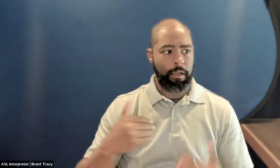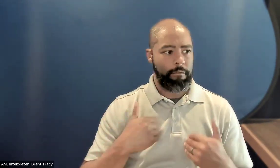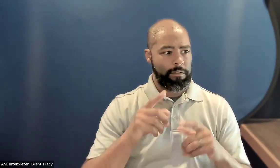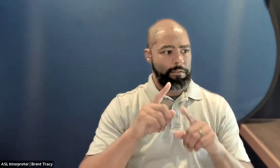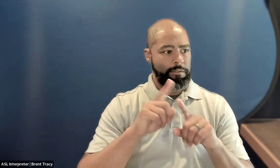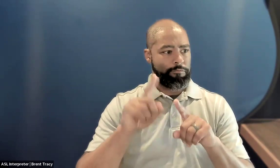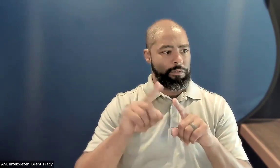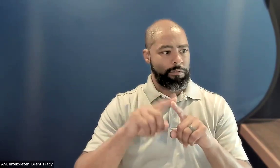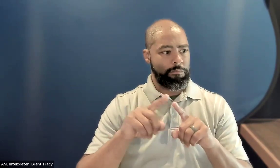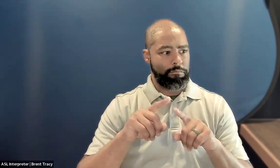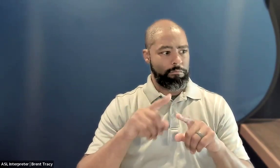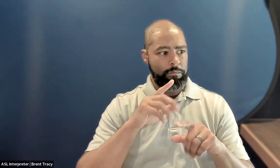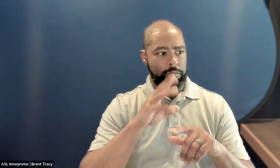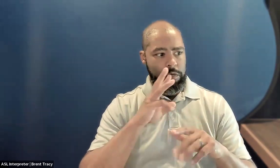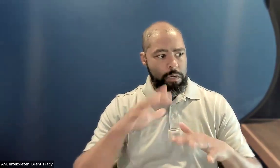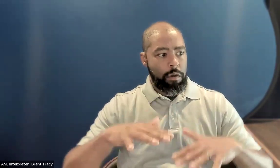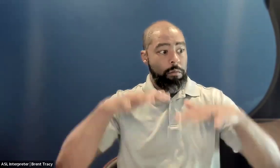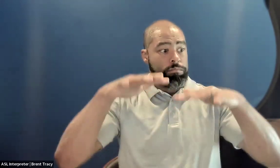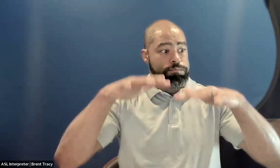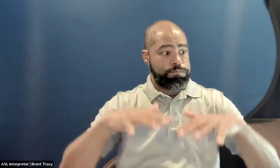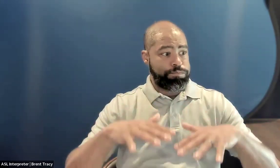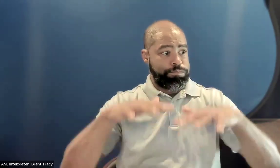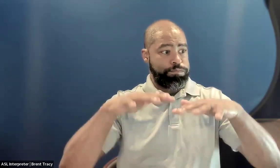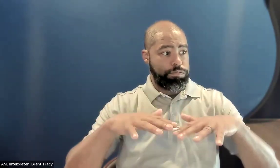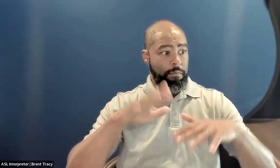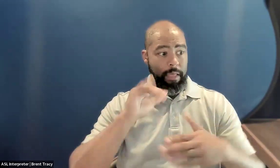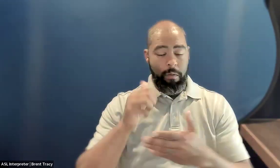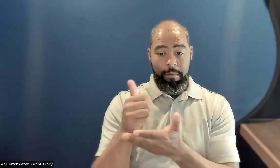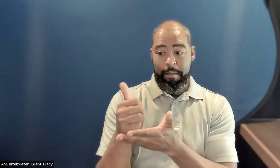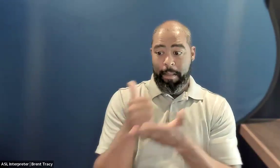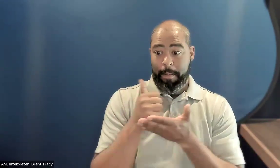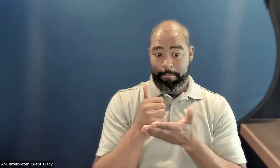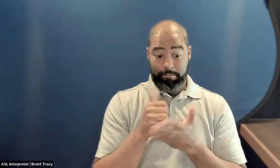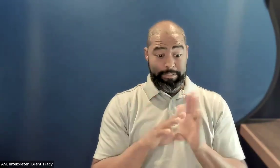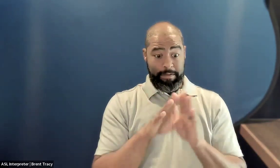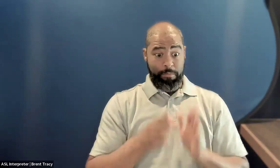parts of the project site are more and less exposed to coastal flooding.